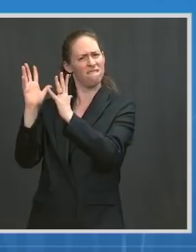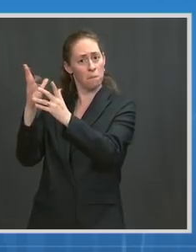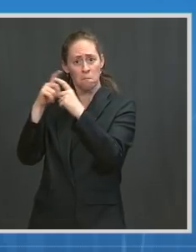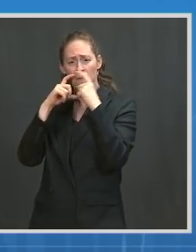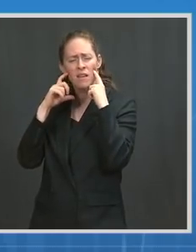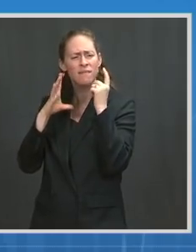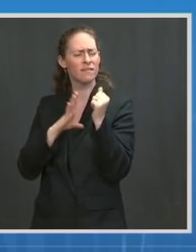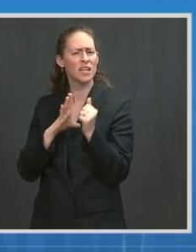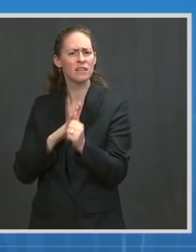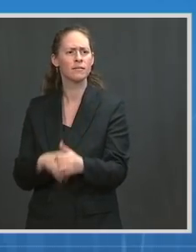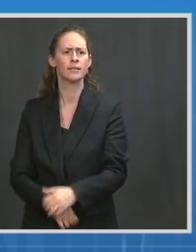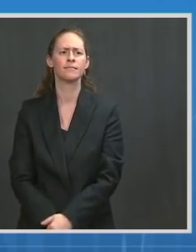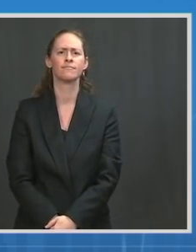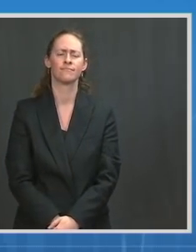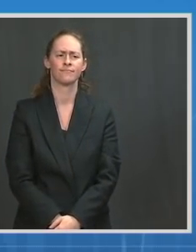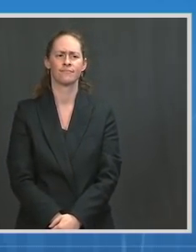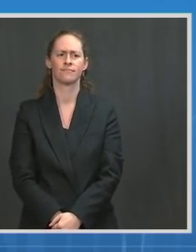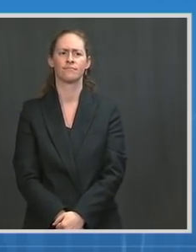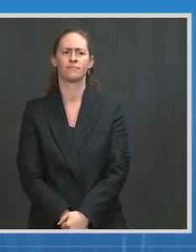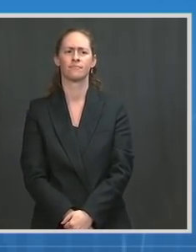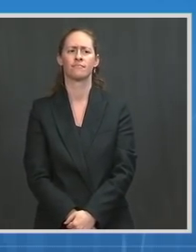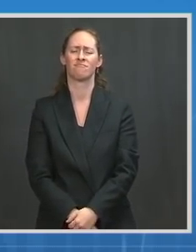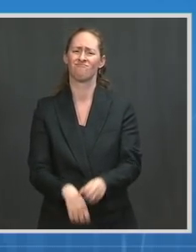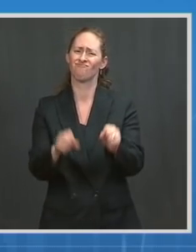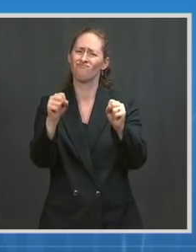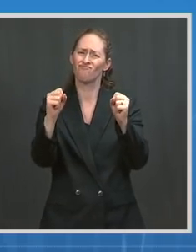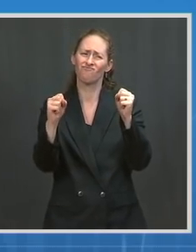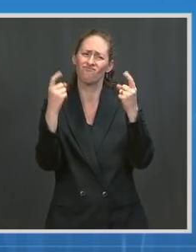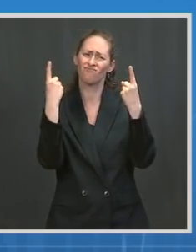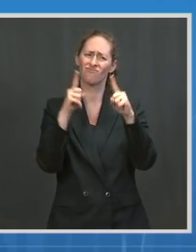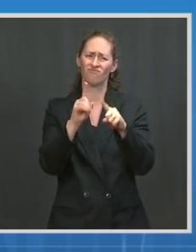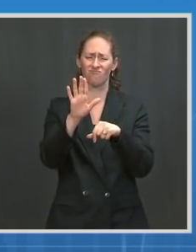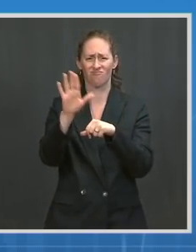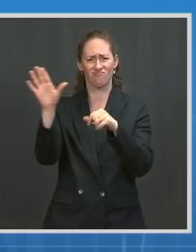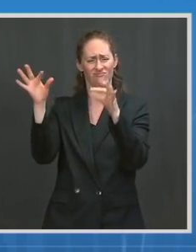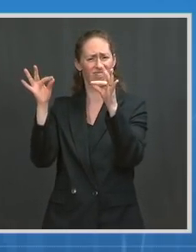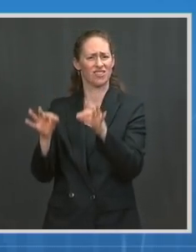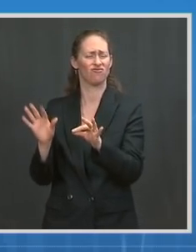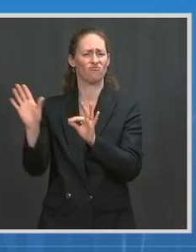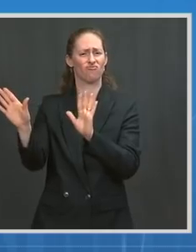people have to make these decisions based on their own comfort. Mr. Slavitt: And look, habits are hard to break.